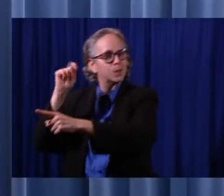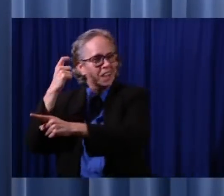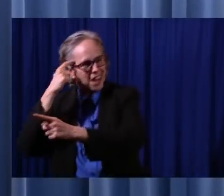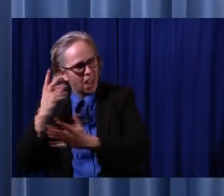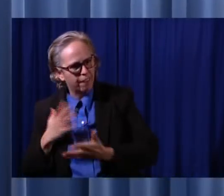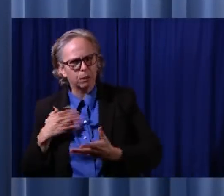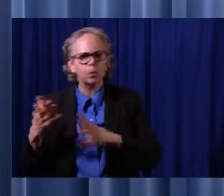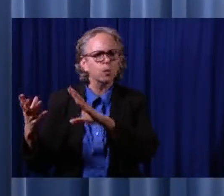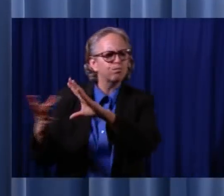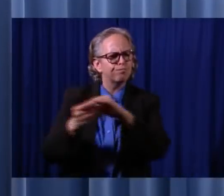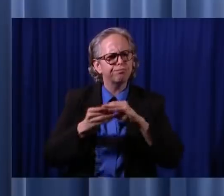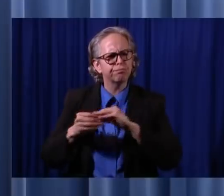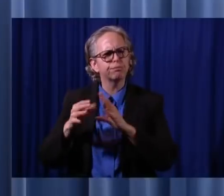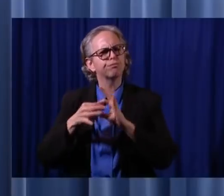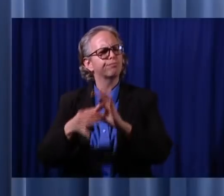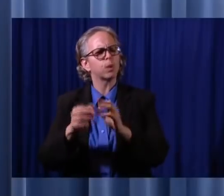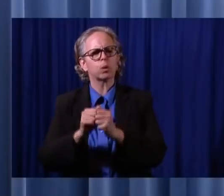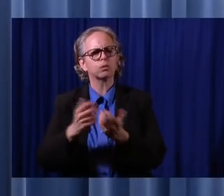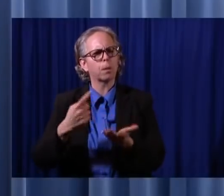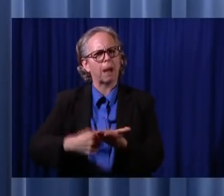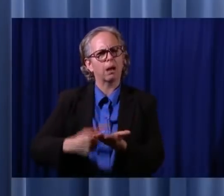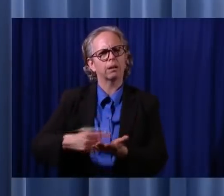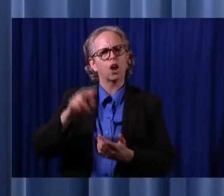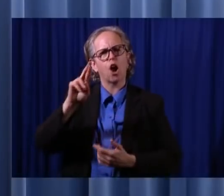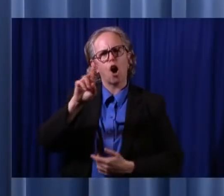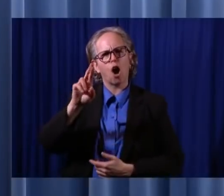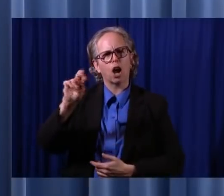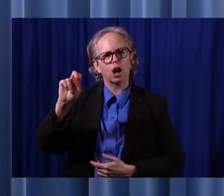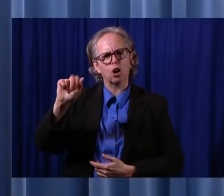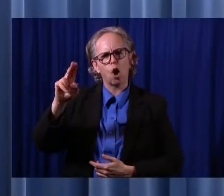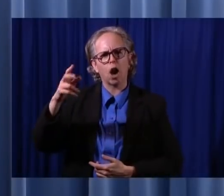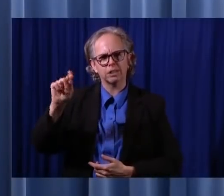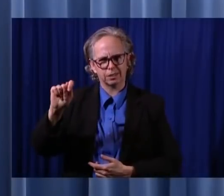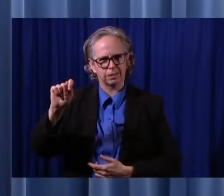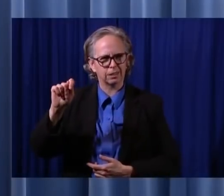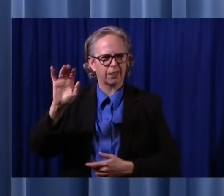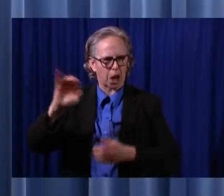AND THAT IS BEEN THE SITUATION FOR WELL OVER A MONTH NOW.